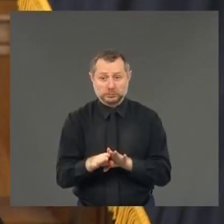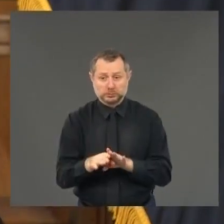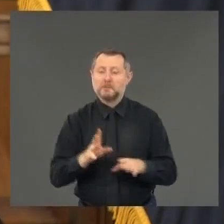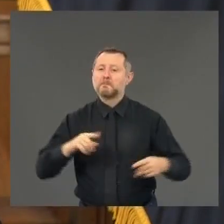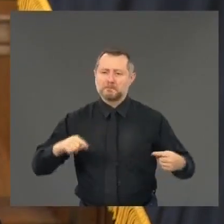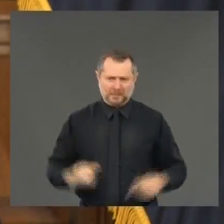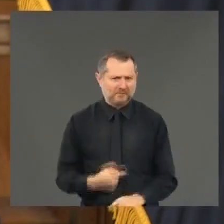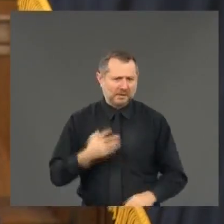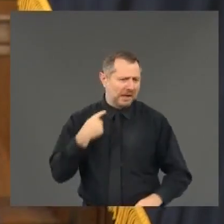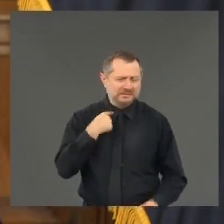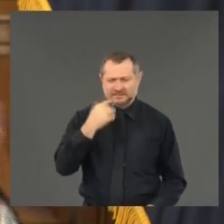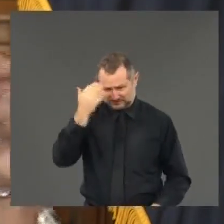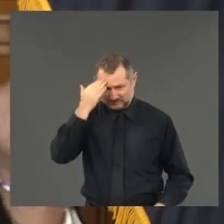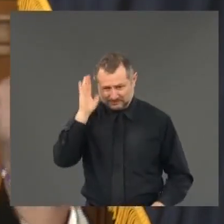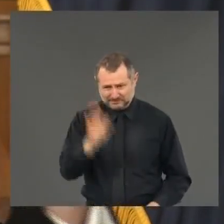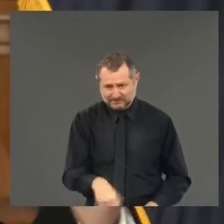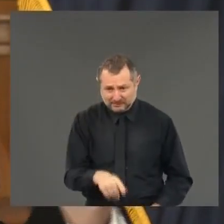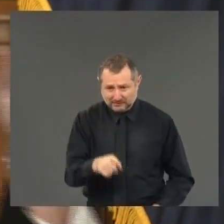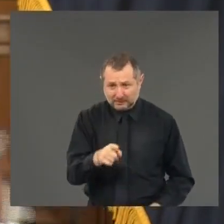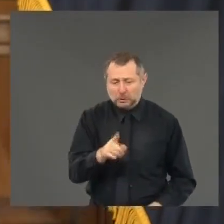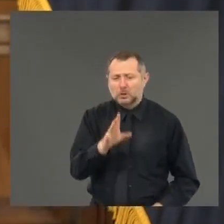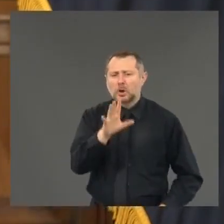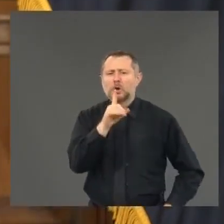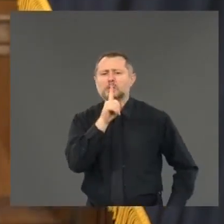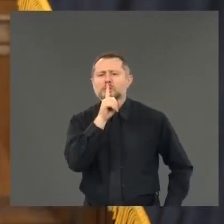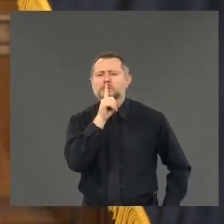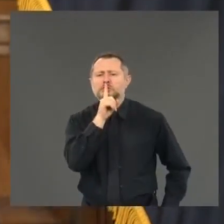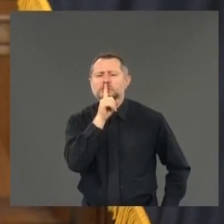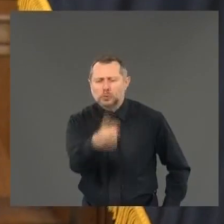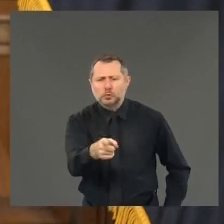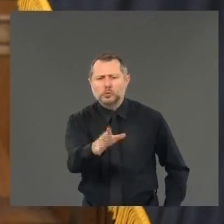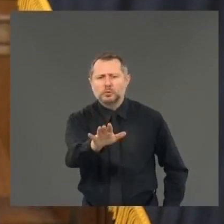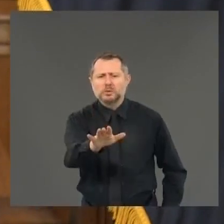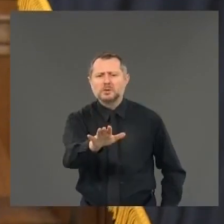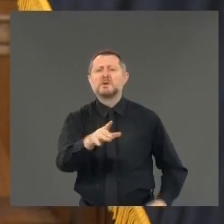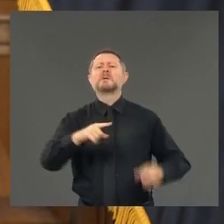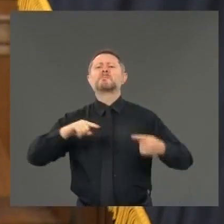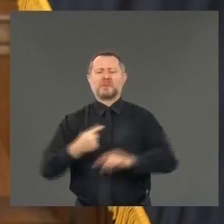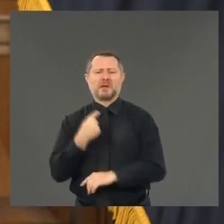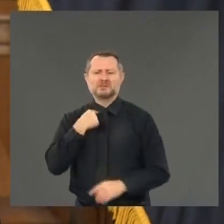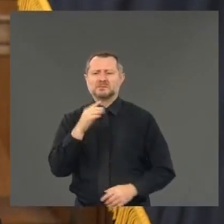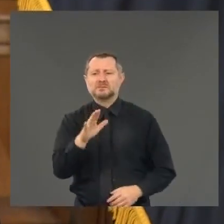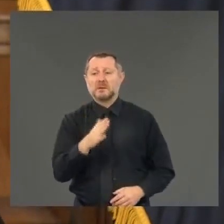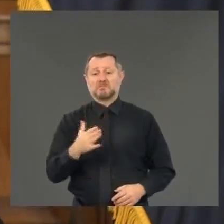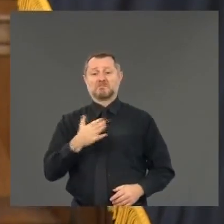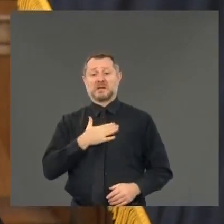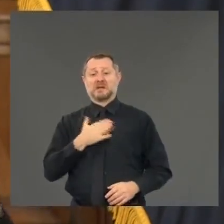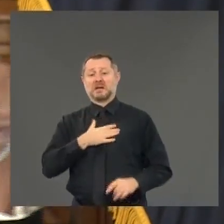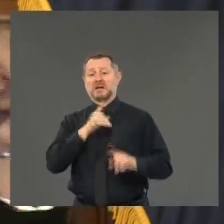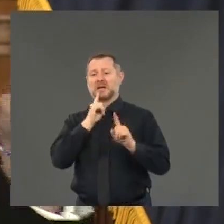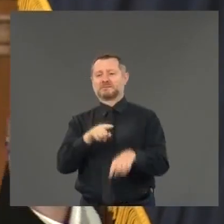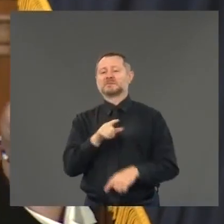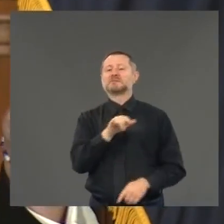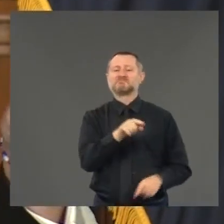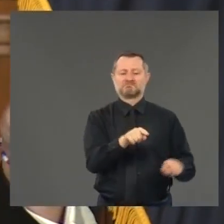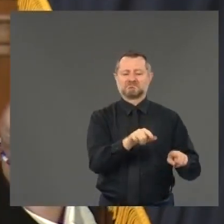CLOSE DOWN IS A PAIN IN THE NECK. YEAH, THAT'S TRUE. THE CLOSE DOWN IS A PAIN IN THE